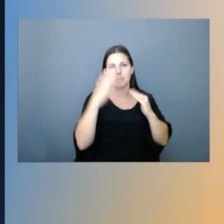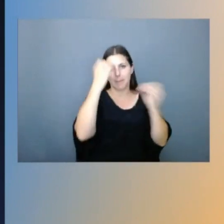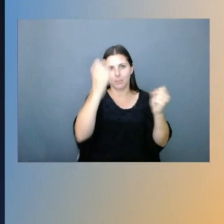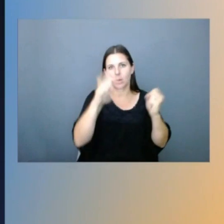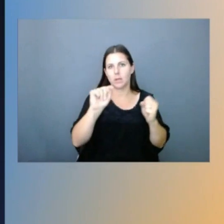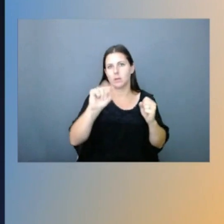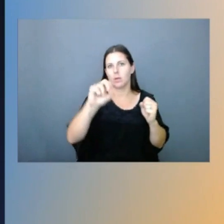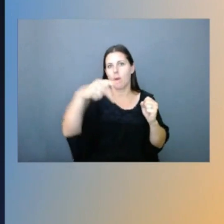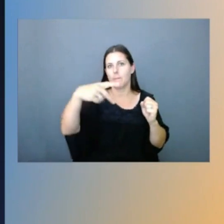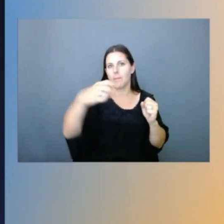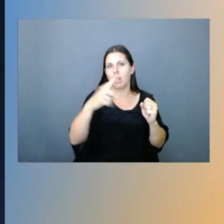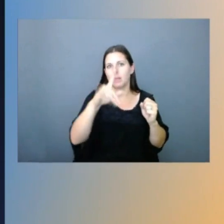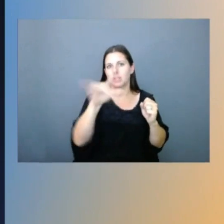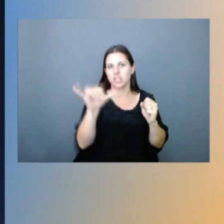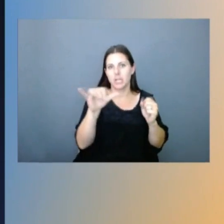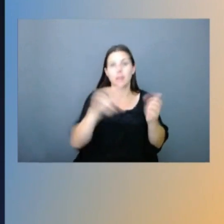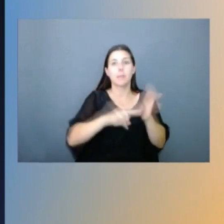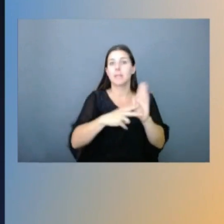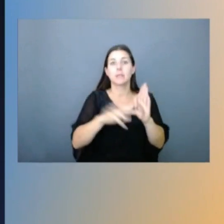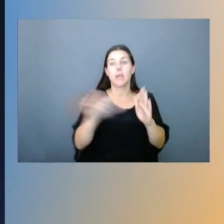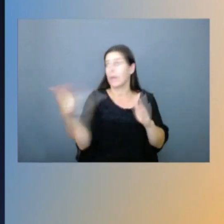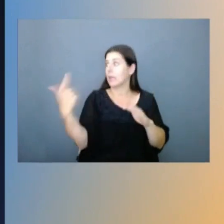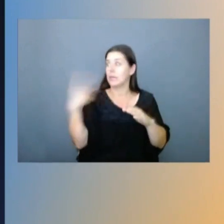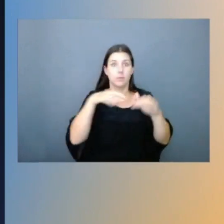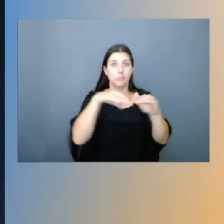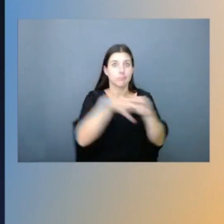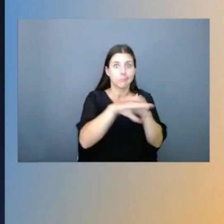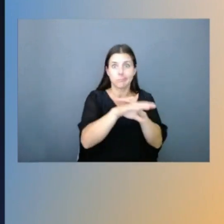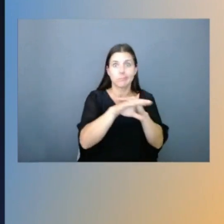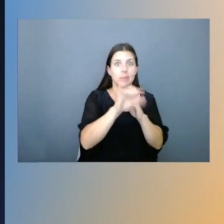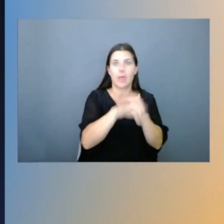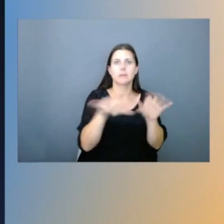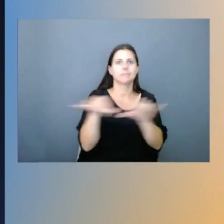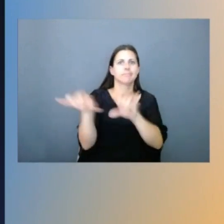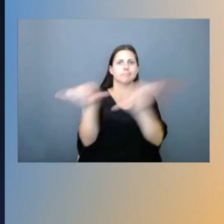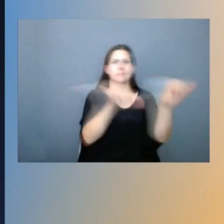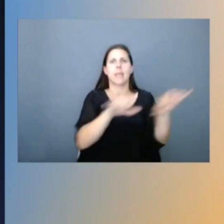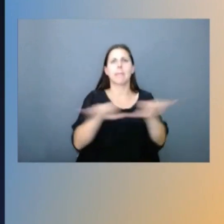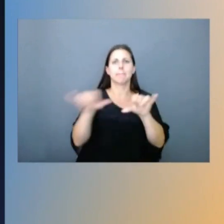you get the same consistent latency and bandwidth from whatever core